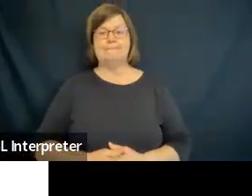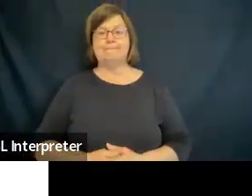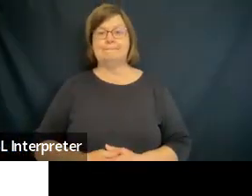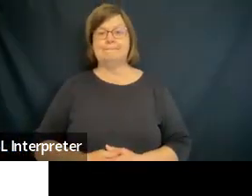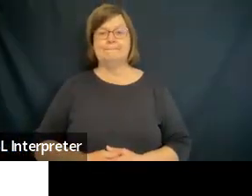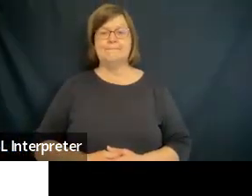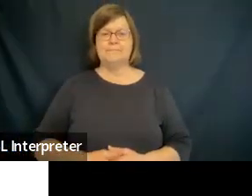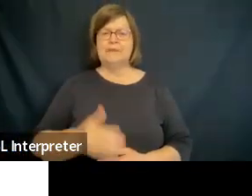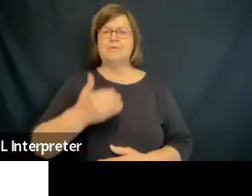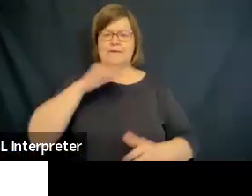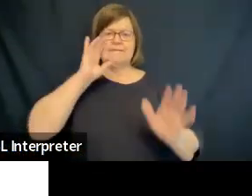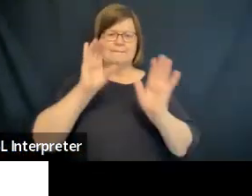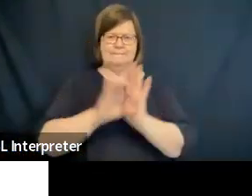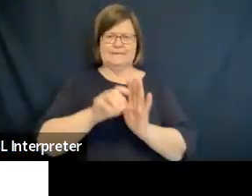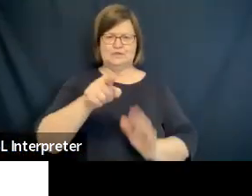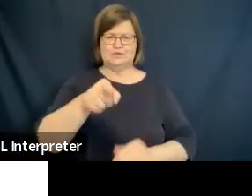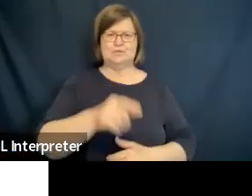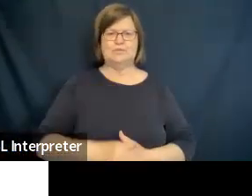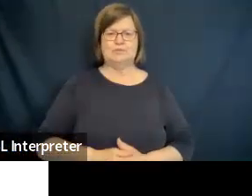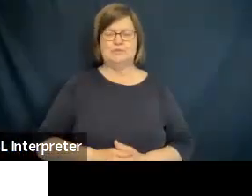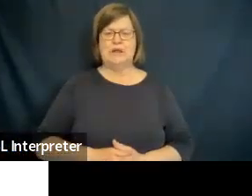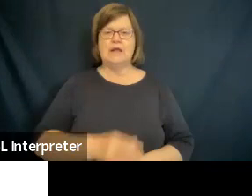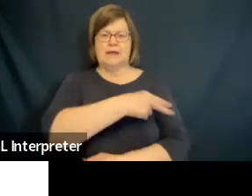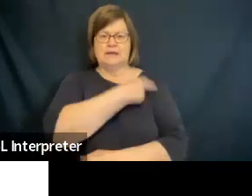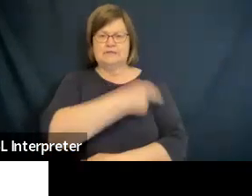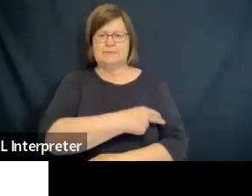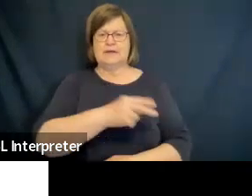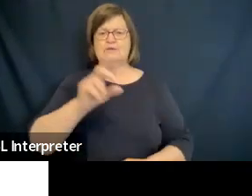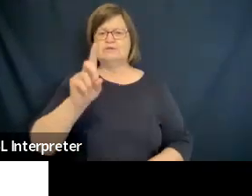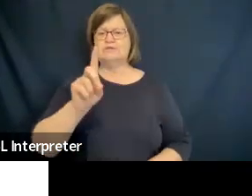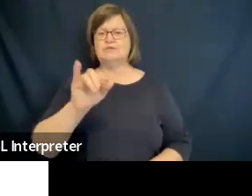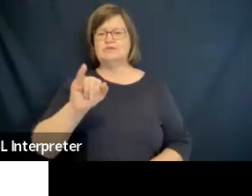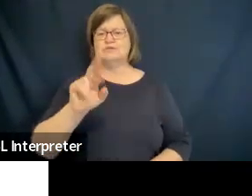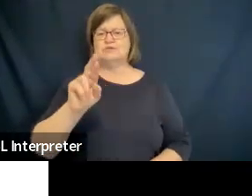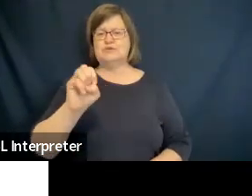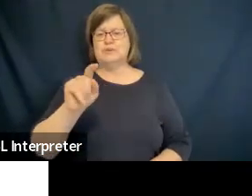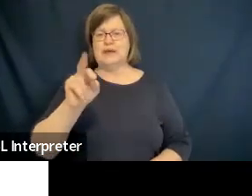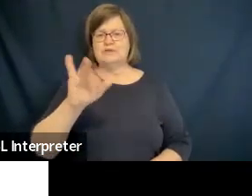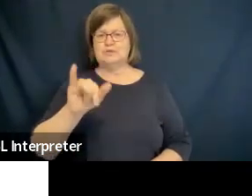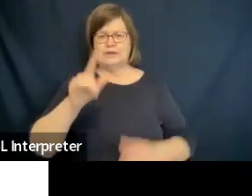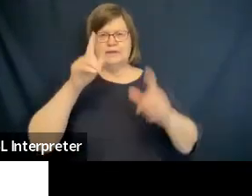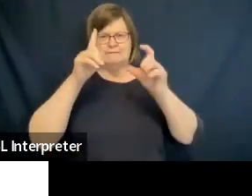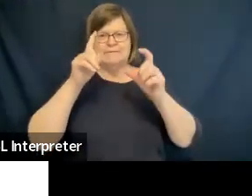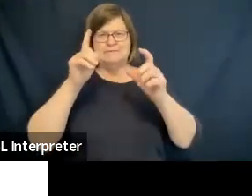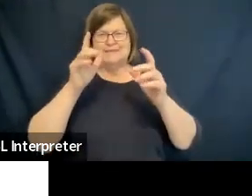So we have a picture on the slide of a hospital directory sign. And the photo has been blurred so